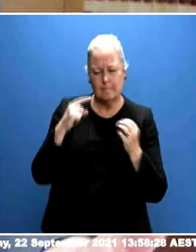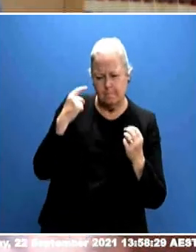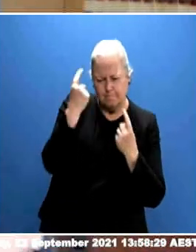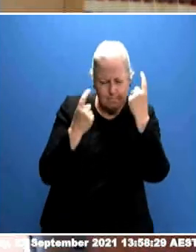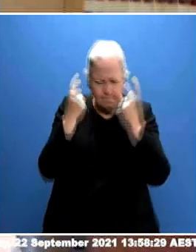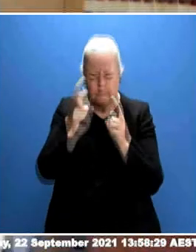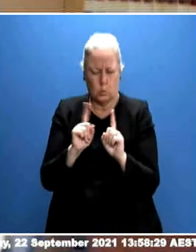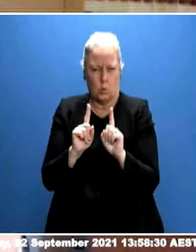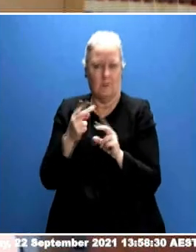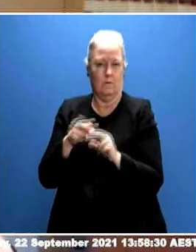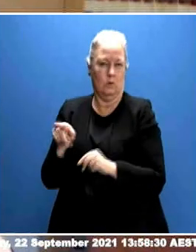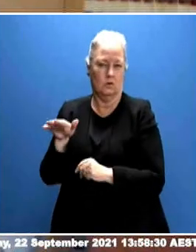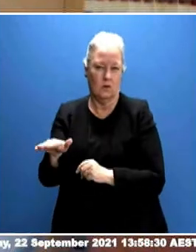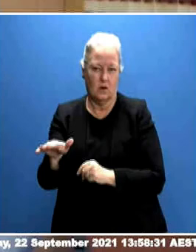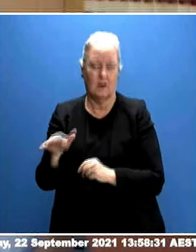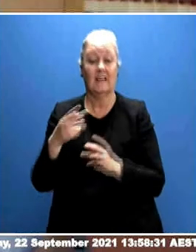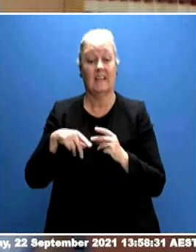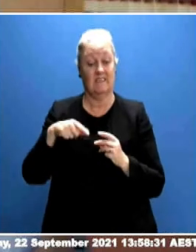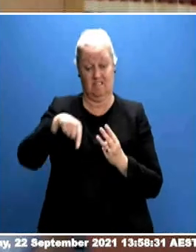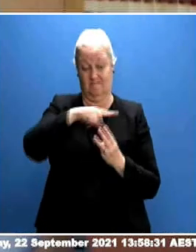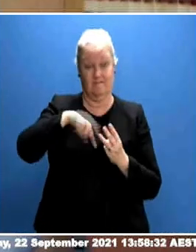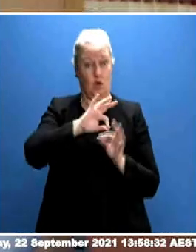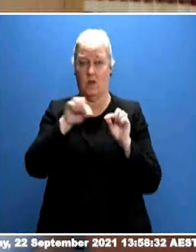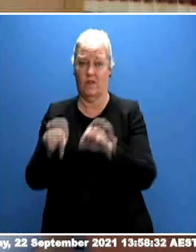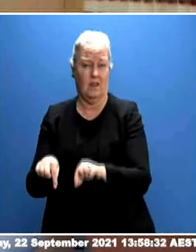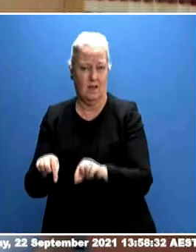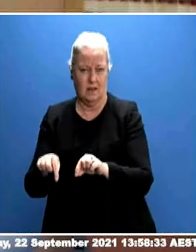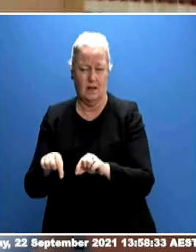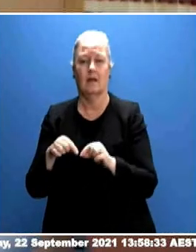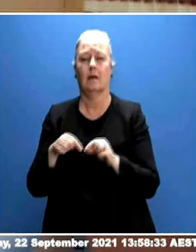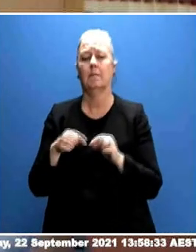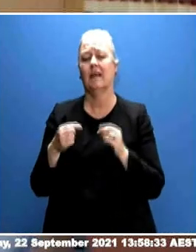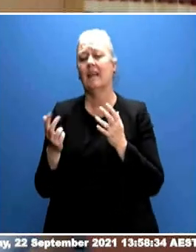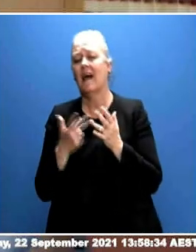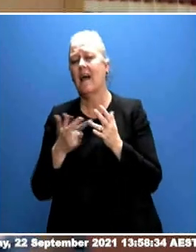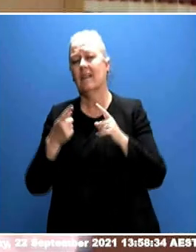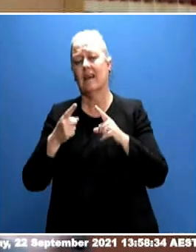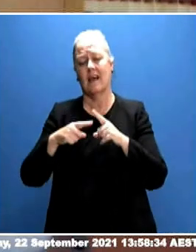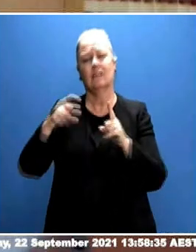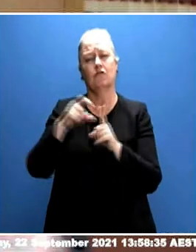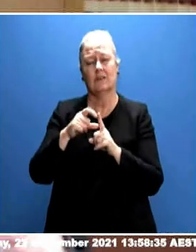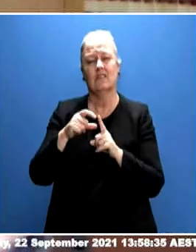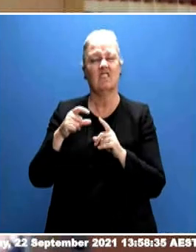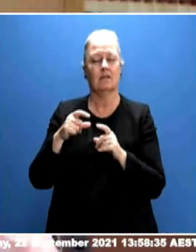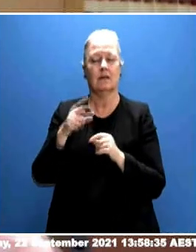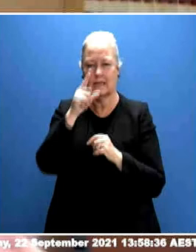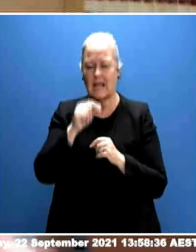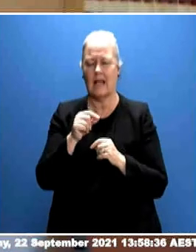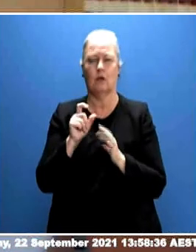If any of us are on leave, it means any of the other executive directors are step into those roles and we can move them around.